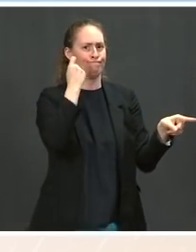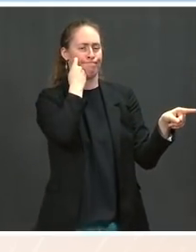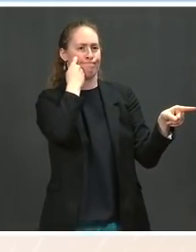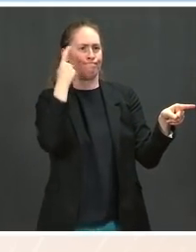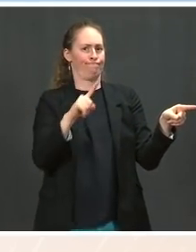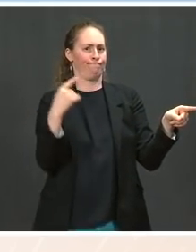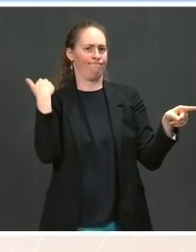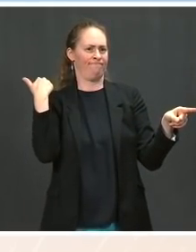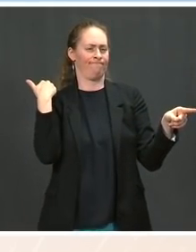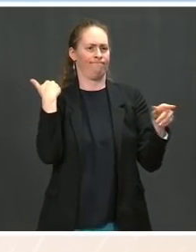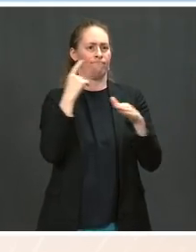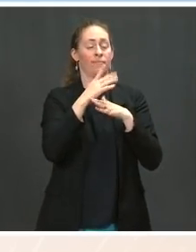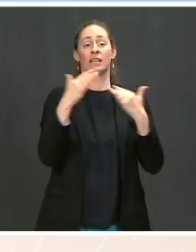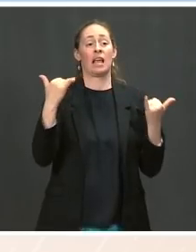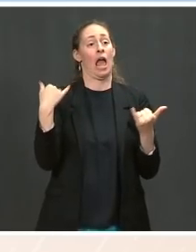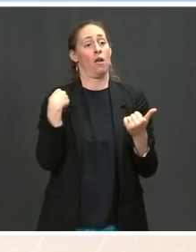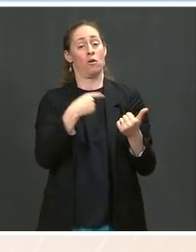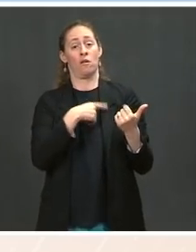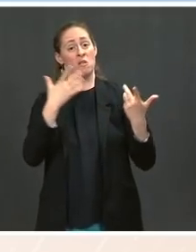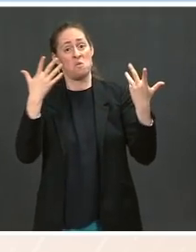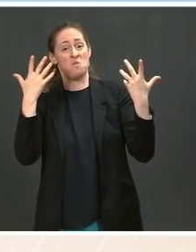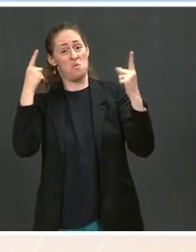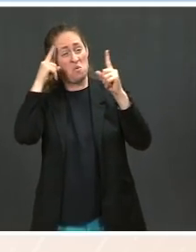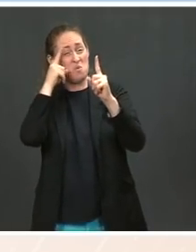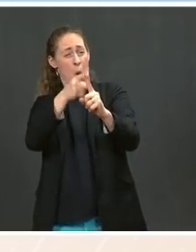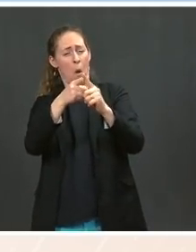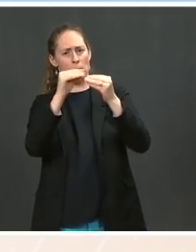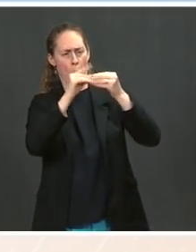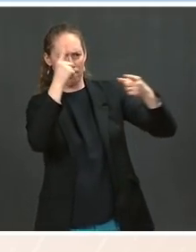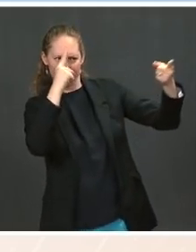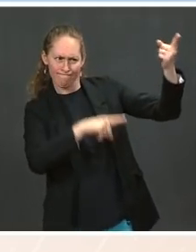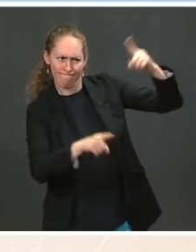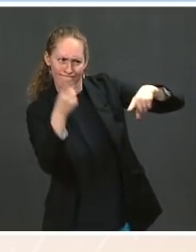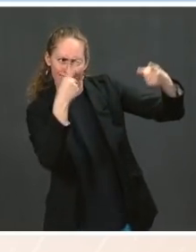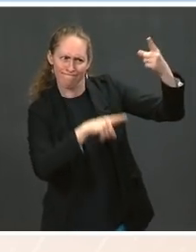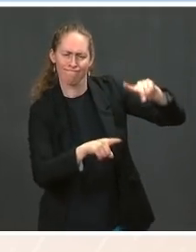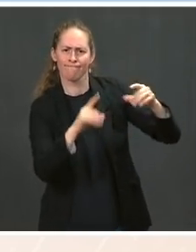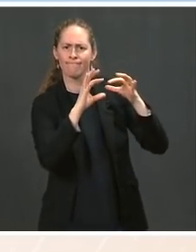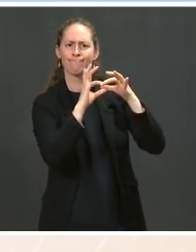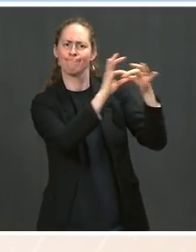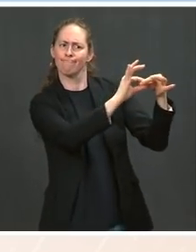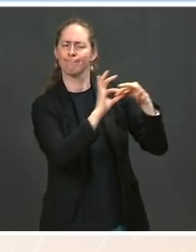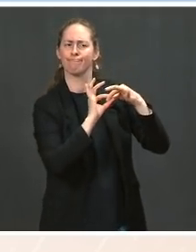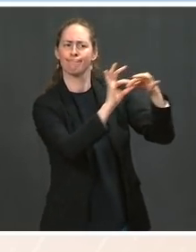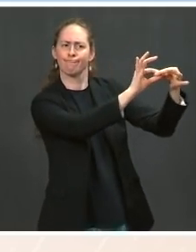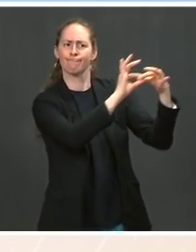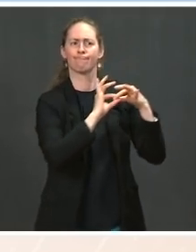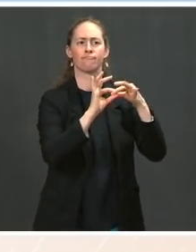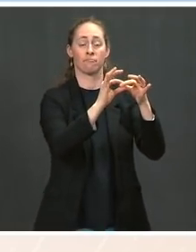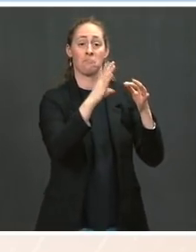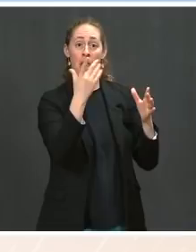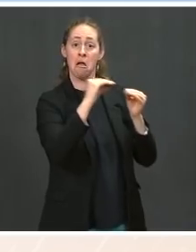And we belie- [sic] -- and the diplomatic conversations, though they will be indirect, will reconvene tomorrow in Vienna.